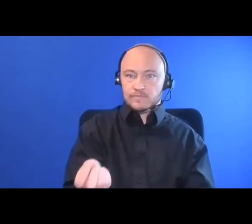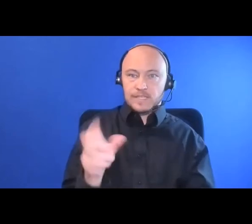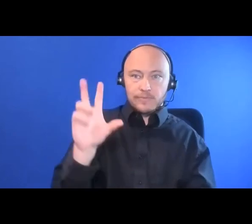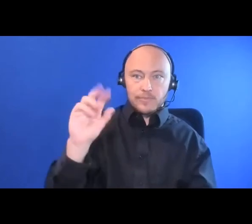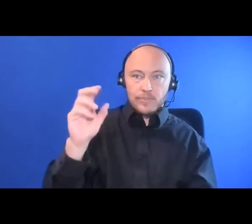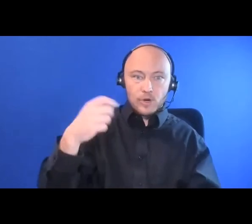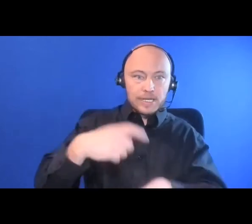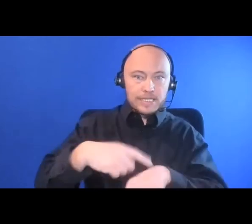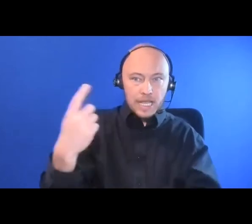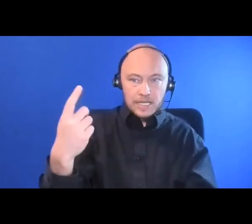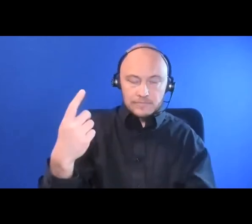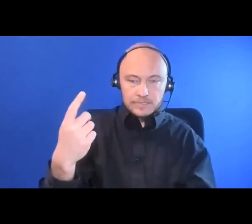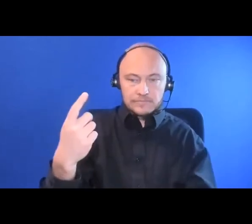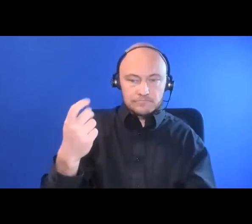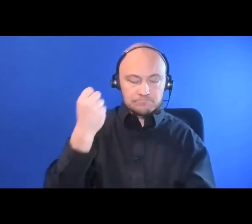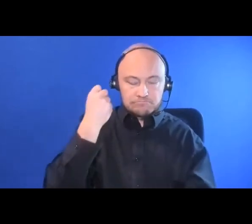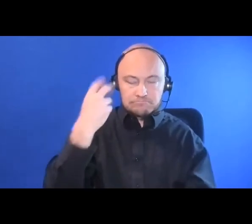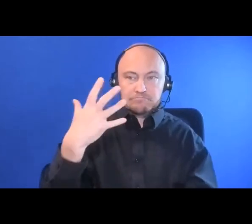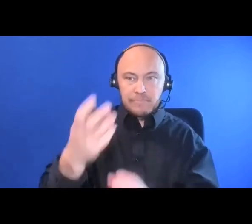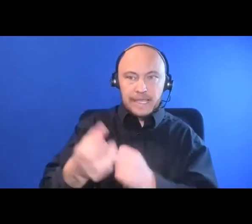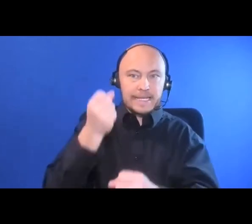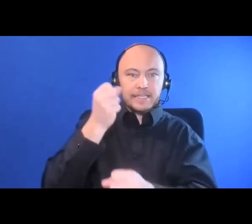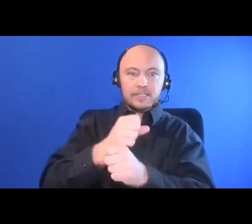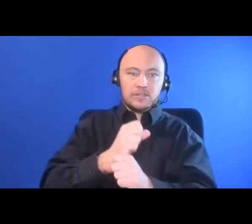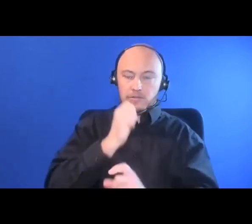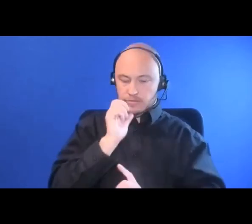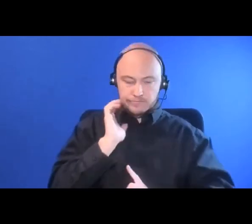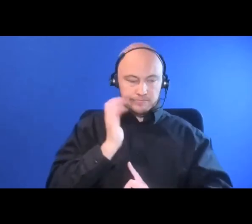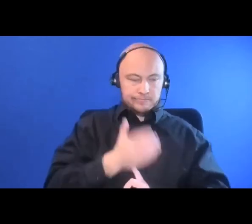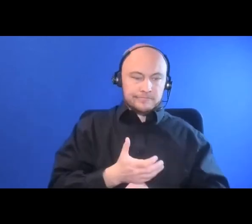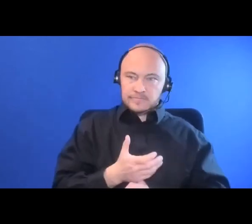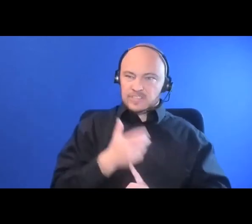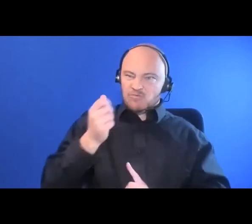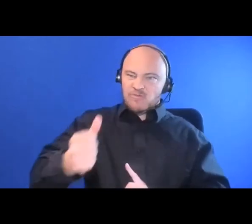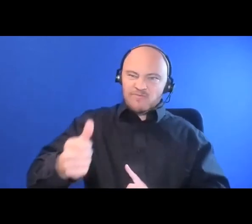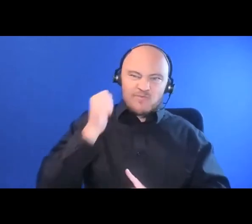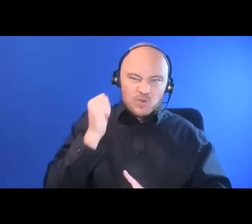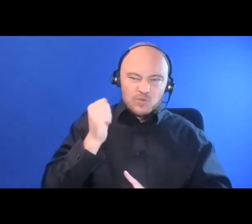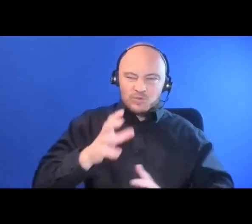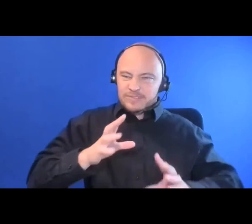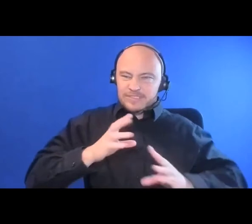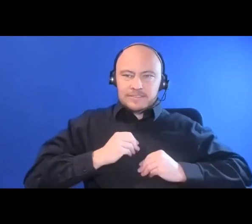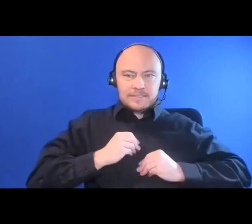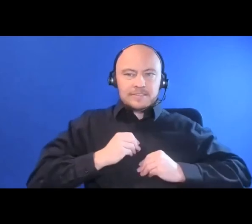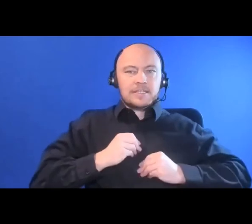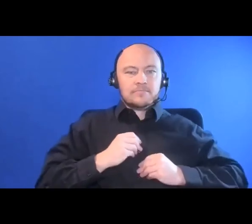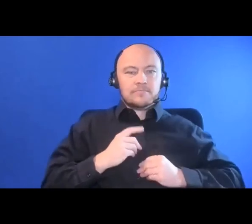I, for years, didn't identify and refused to identify, and therefore it was a willful ignorance